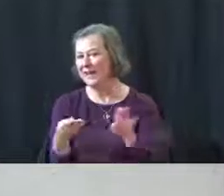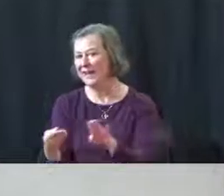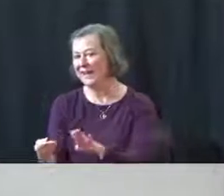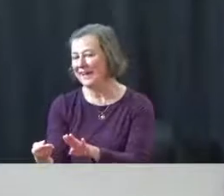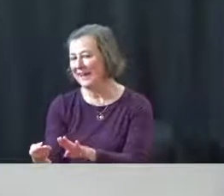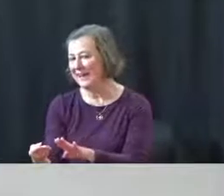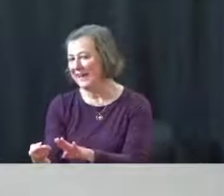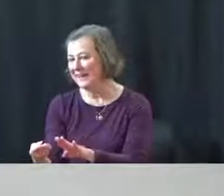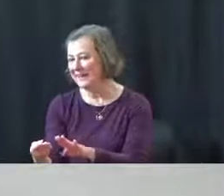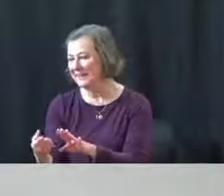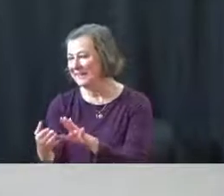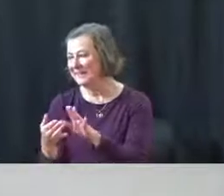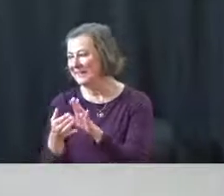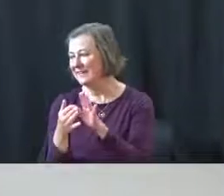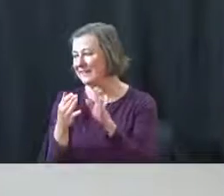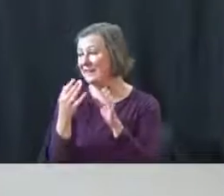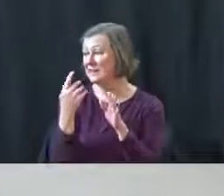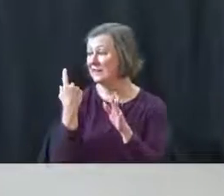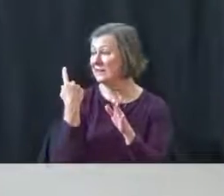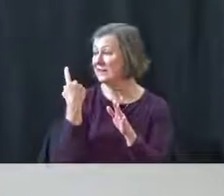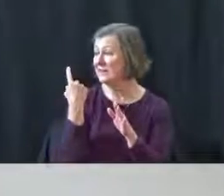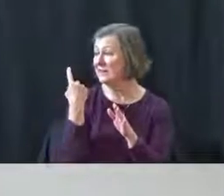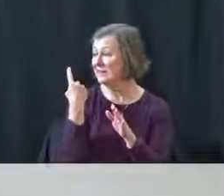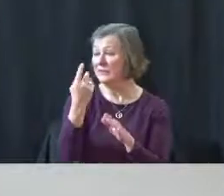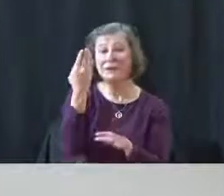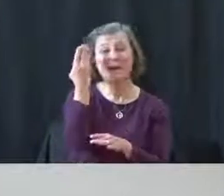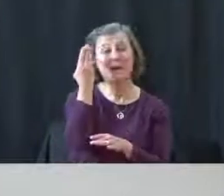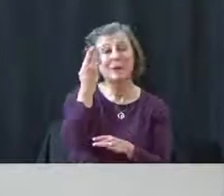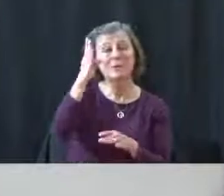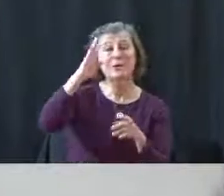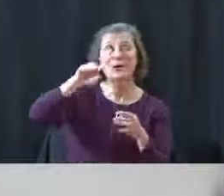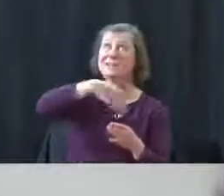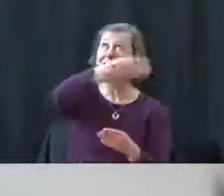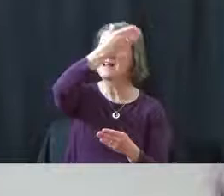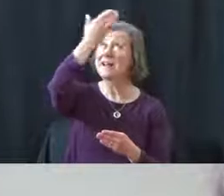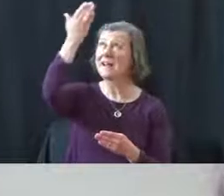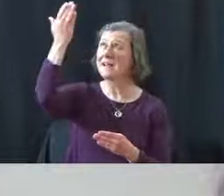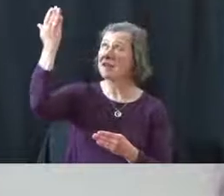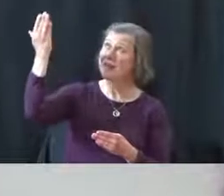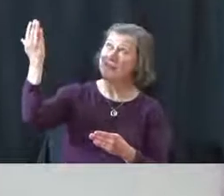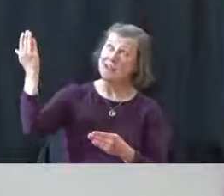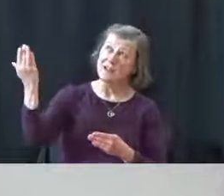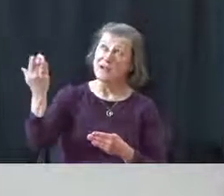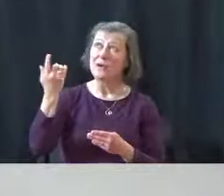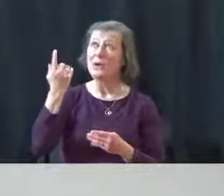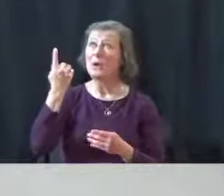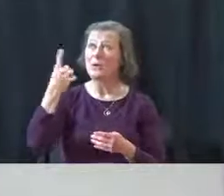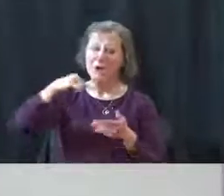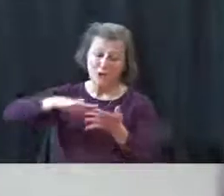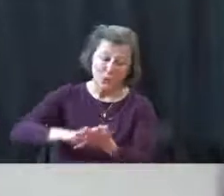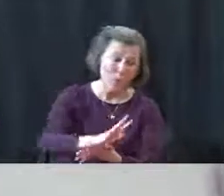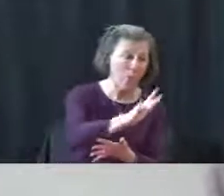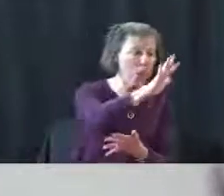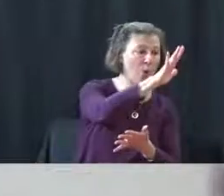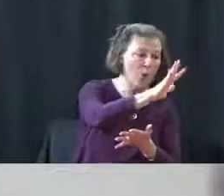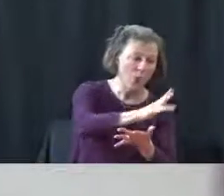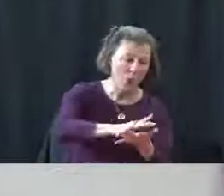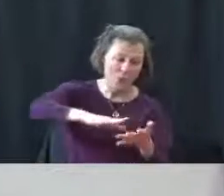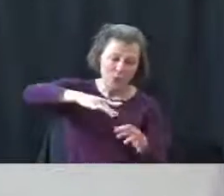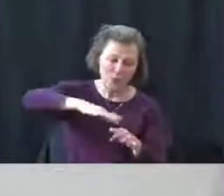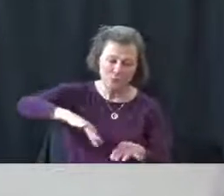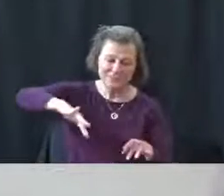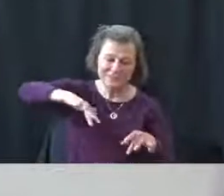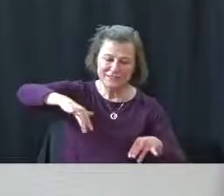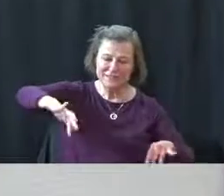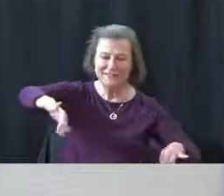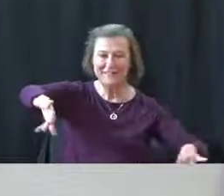One blue sky above us. One ocean lapping all our shores.